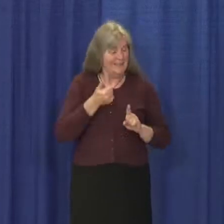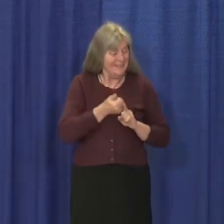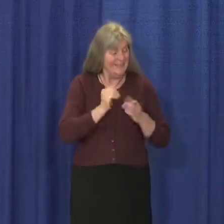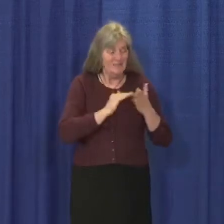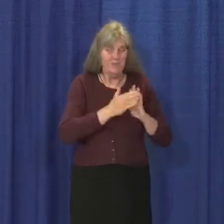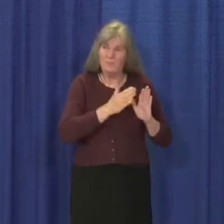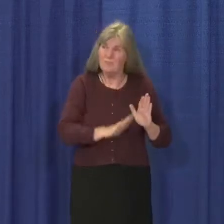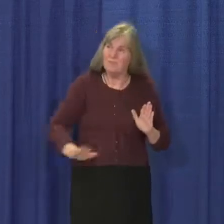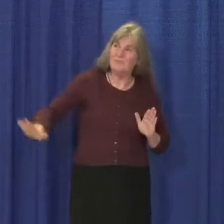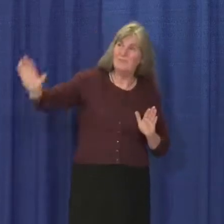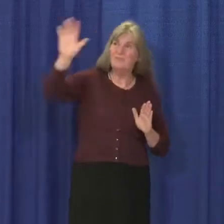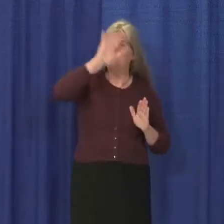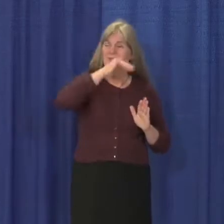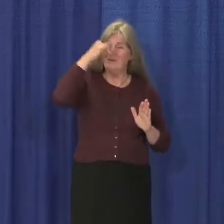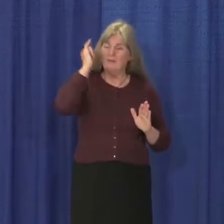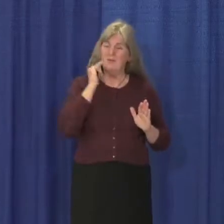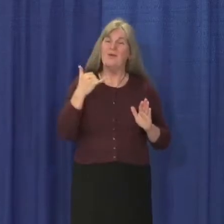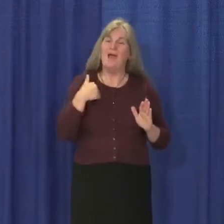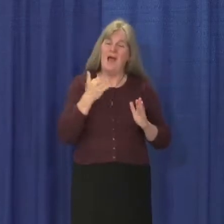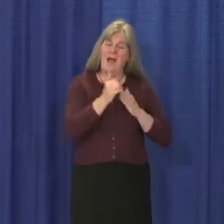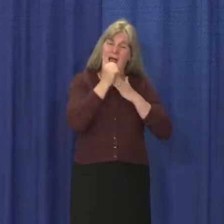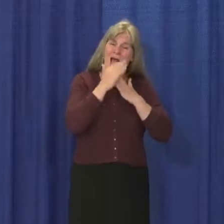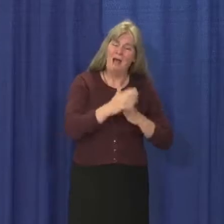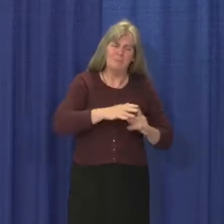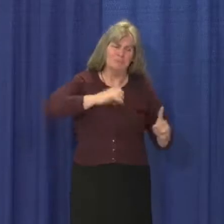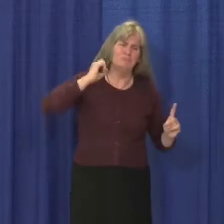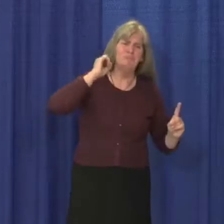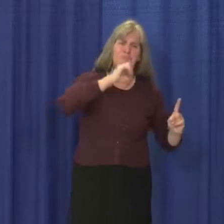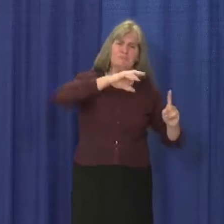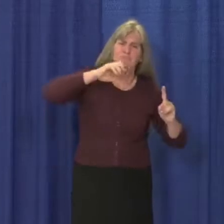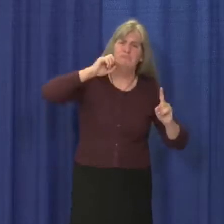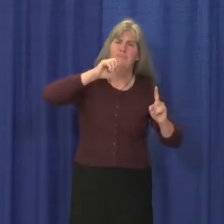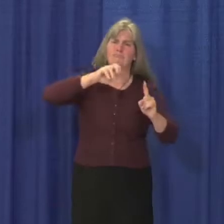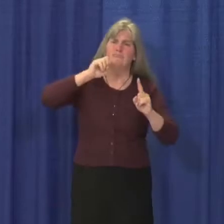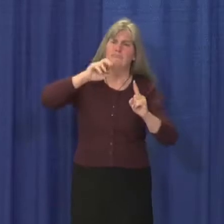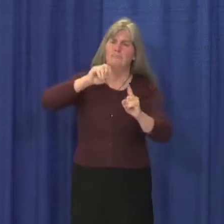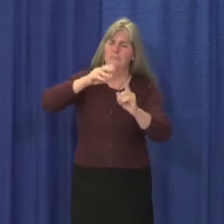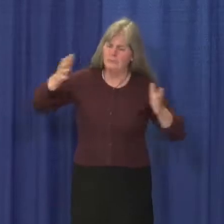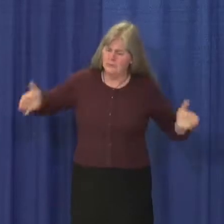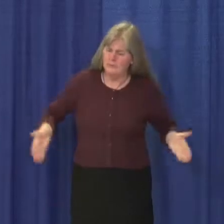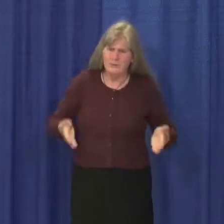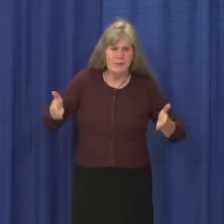community across the territory that have been spreading this message and we owe a debt of